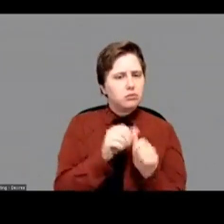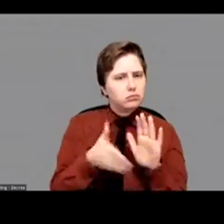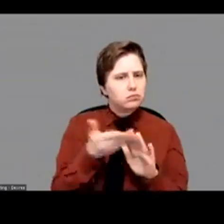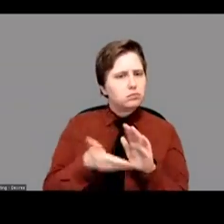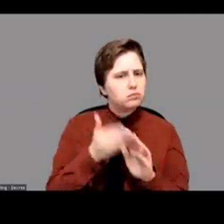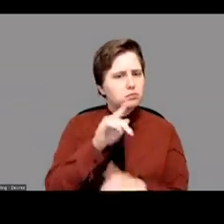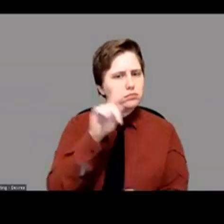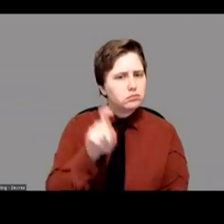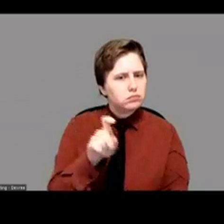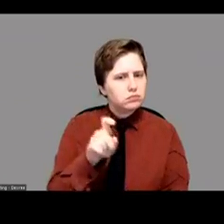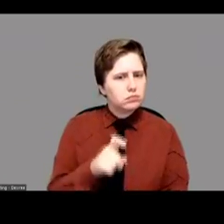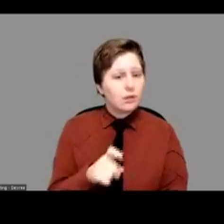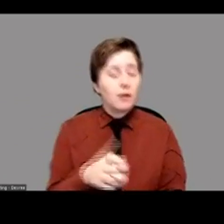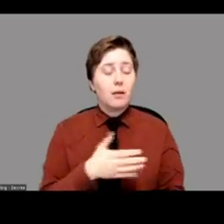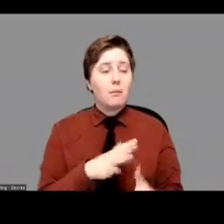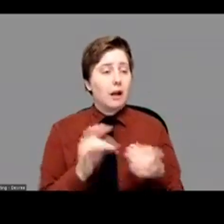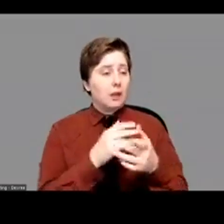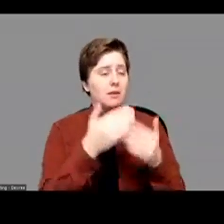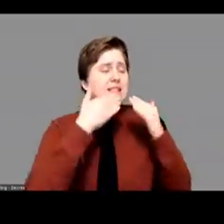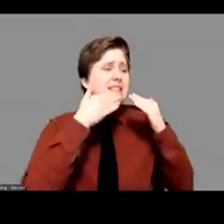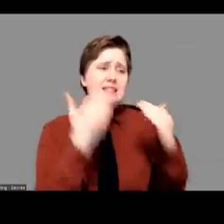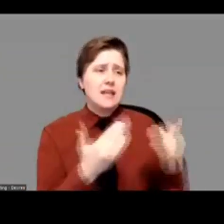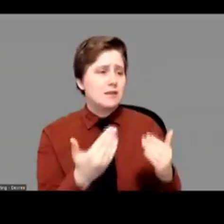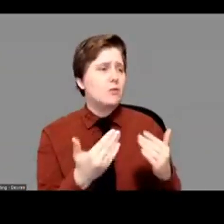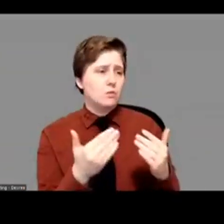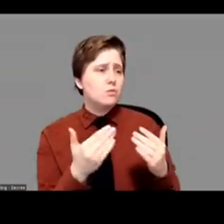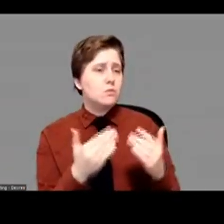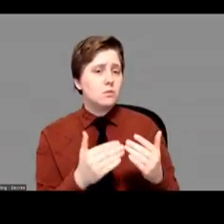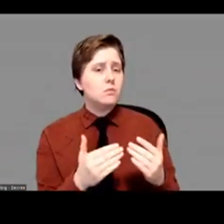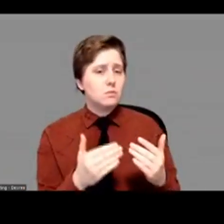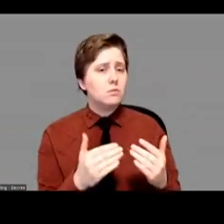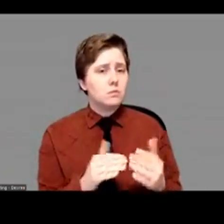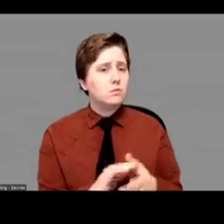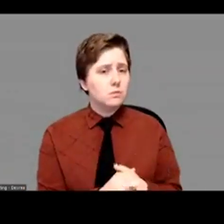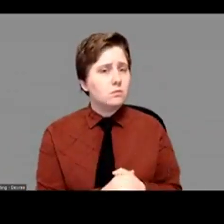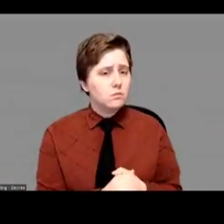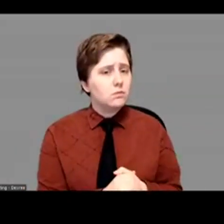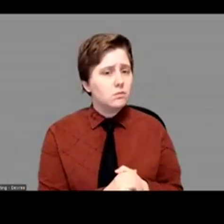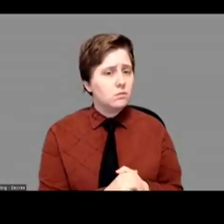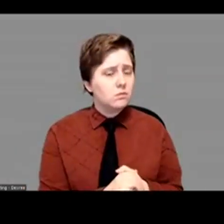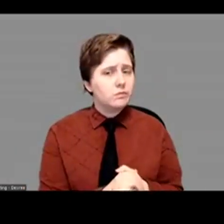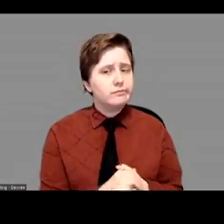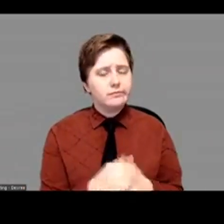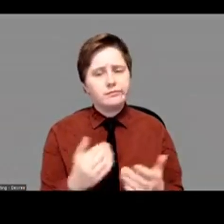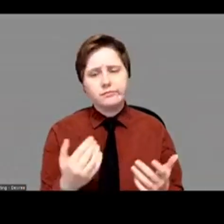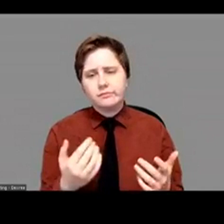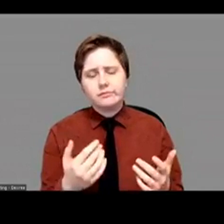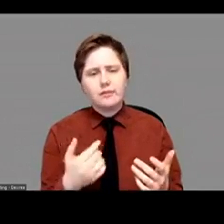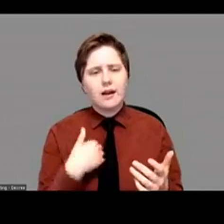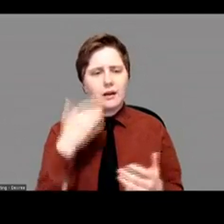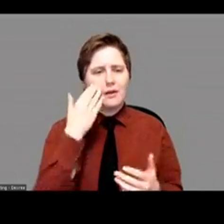The message is thank you. And. You know this made some trait,